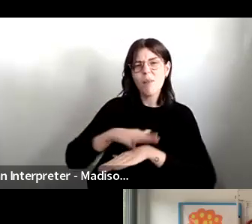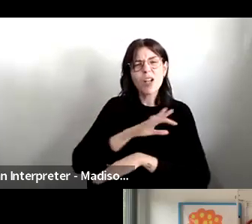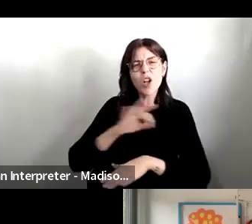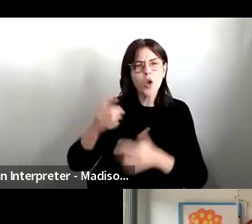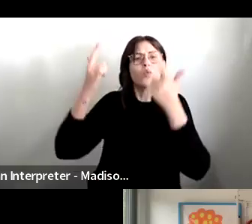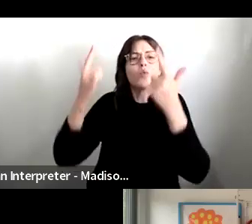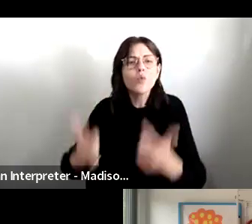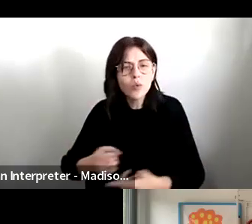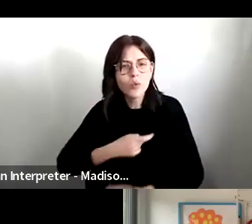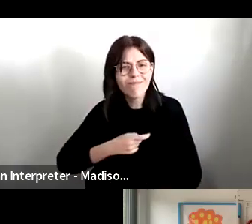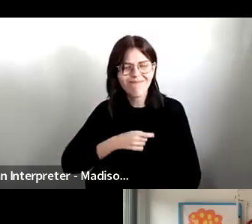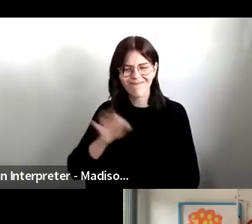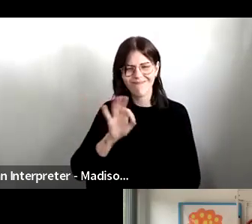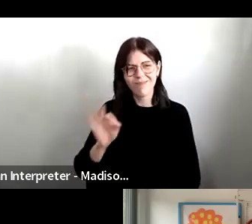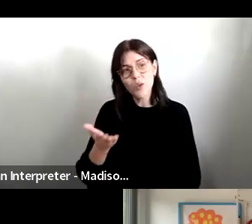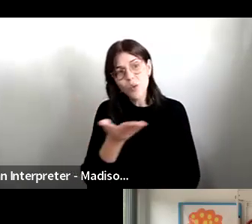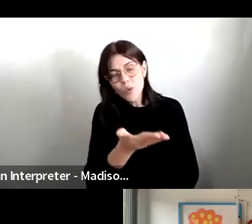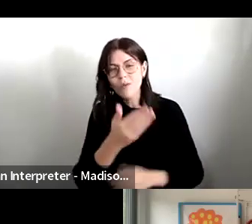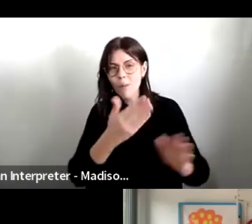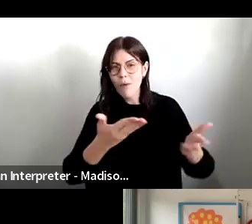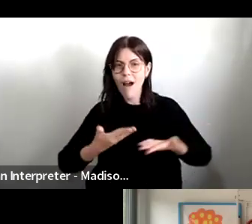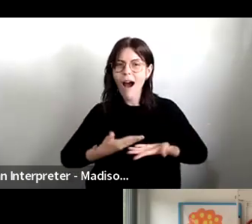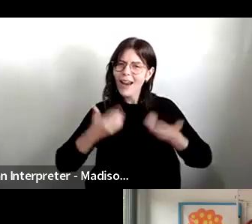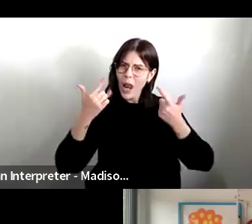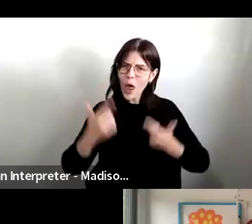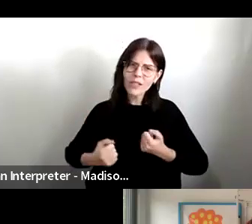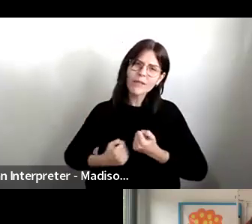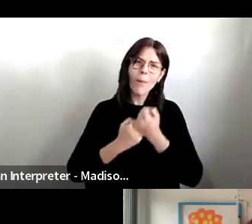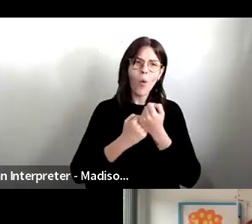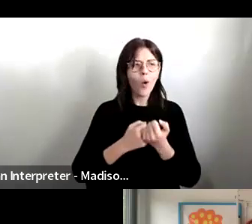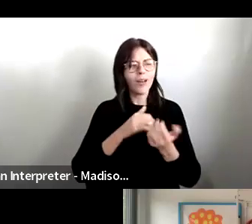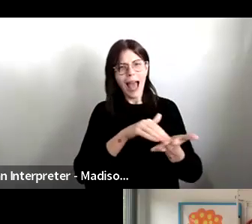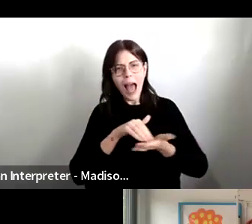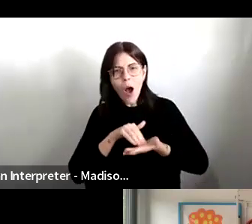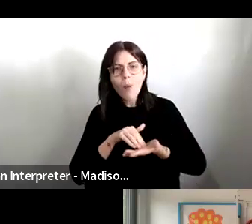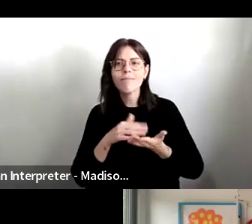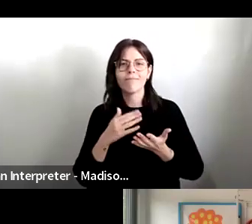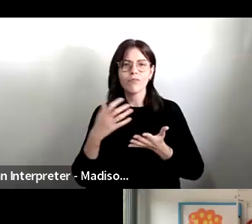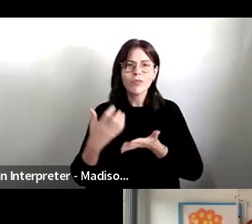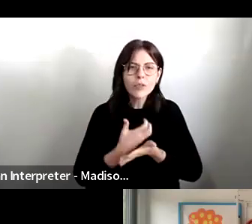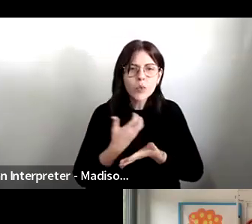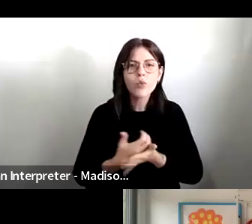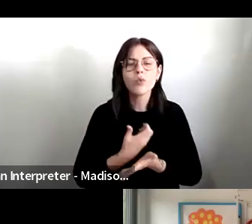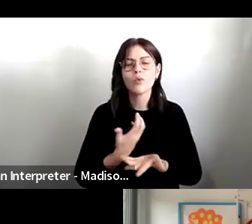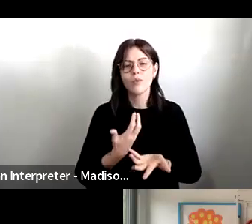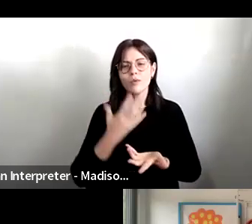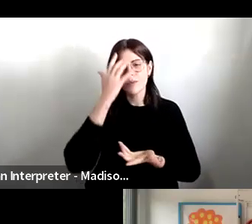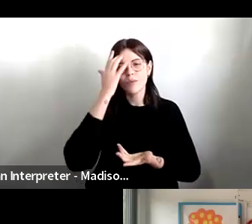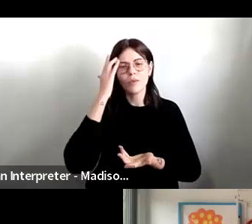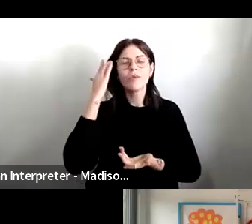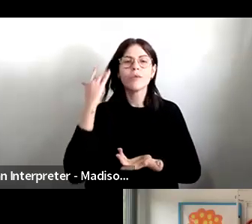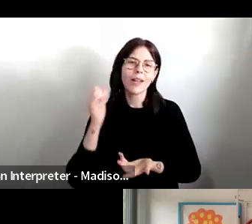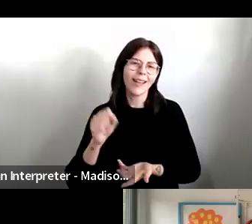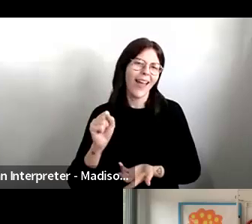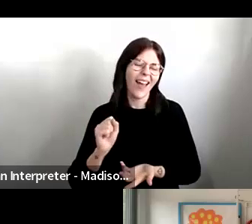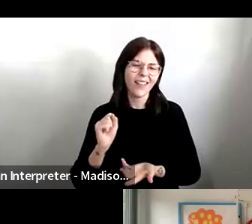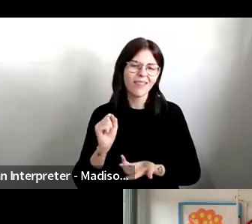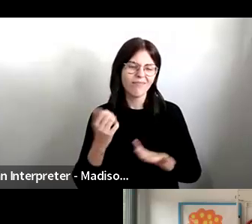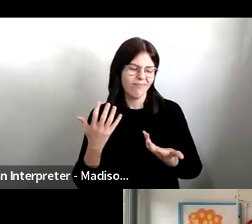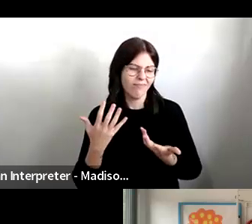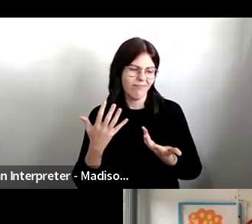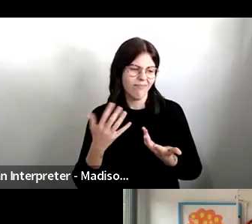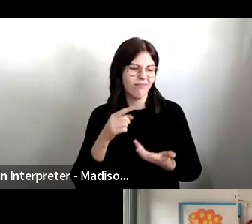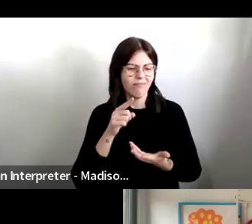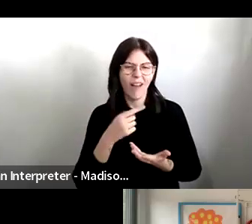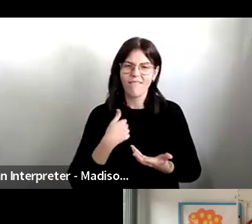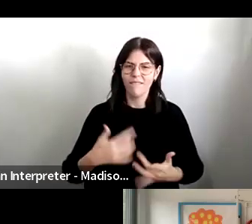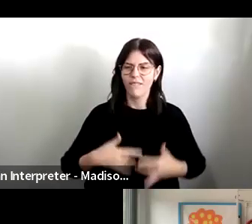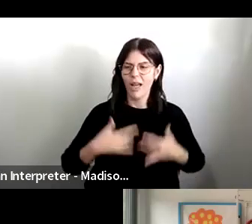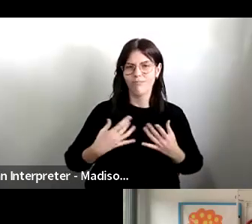guys provide so much assistance and material and stuff eating into it that you can kind of - go